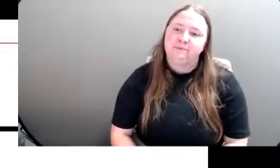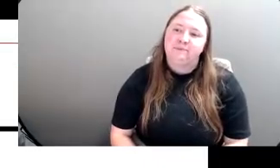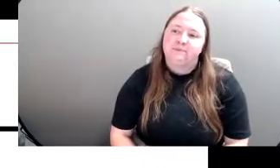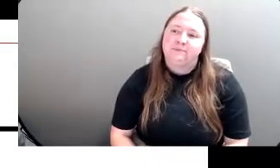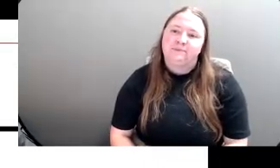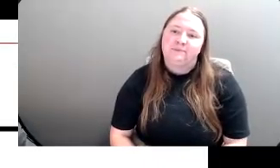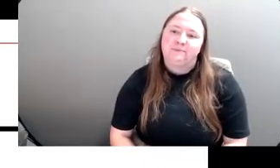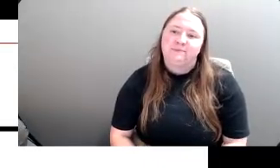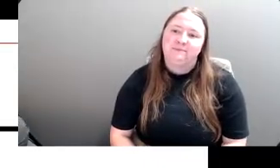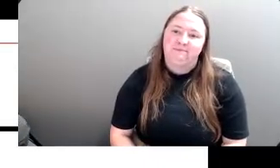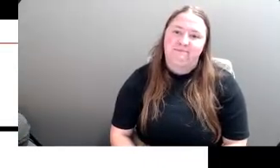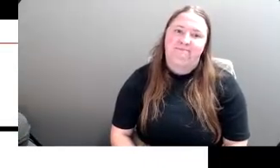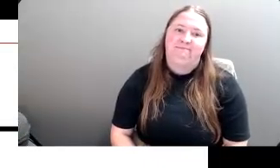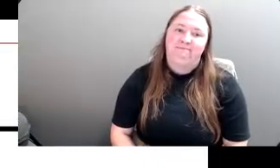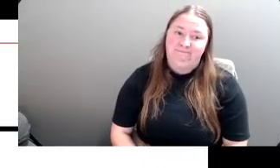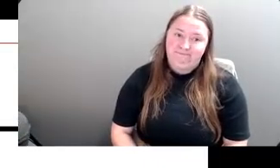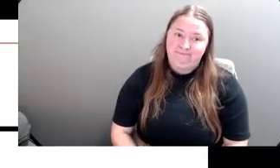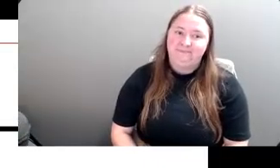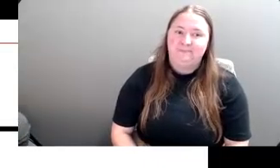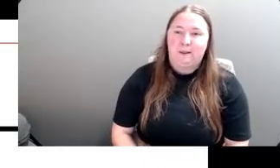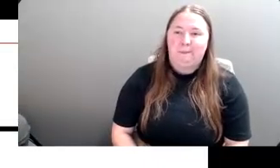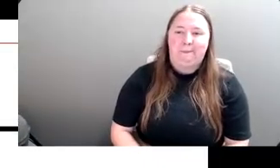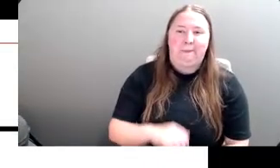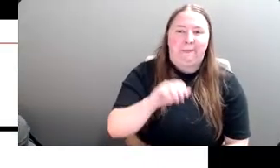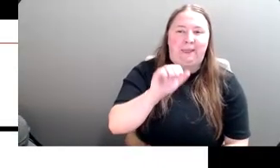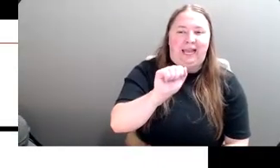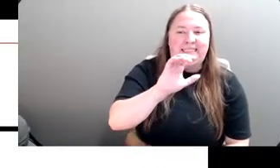Okay. So, the ACCJC visiting